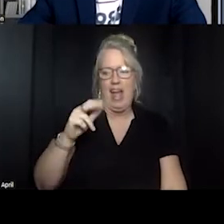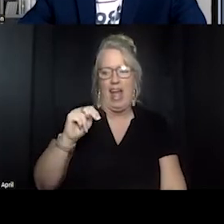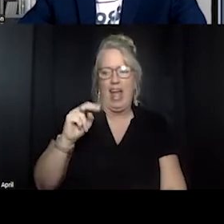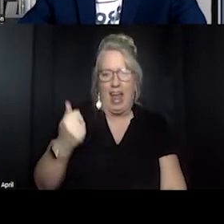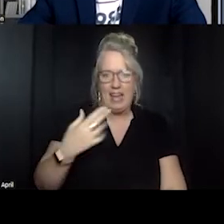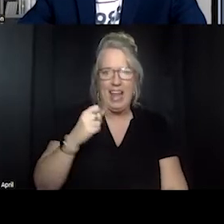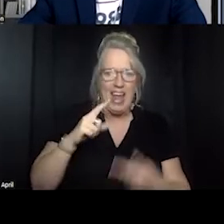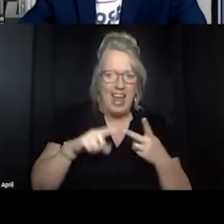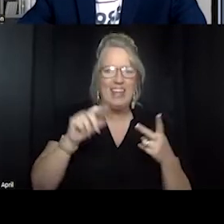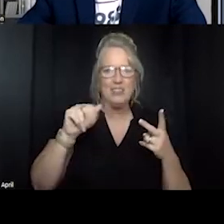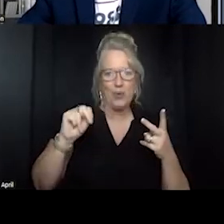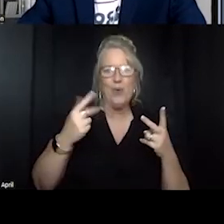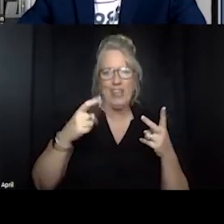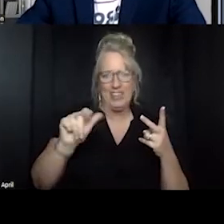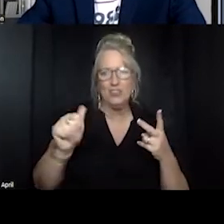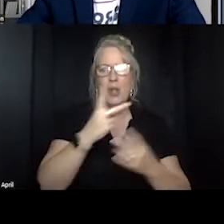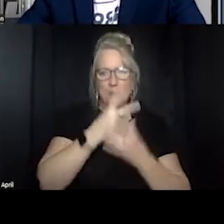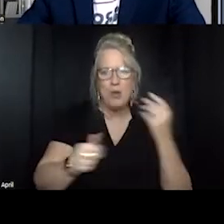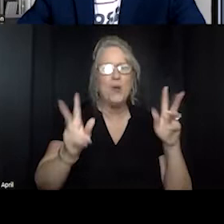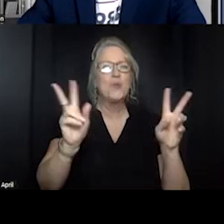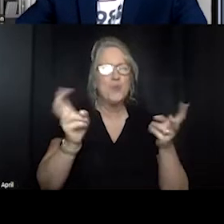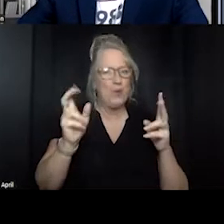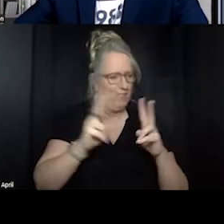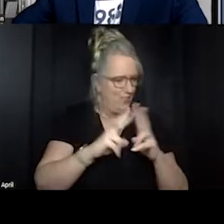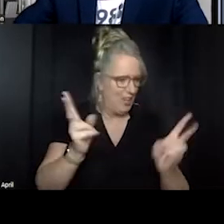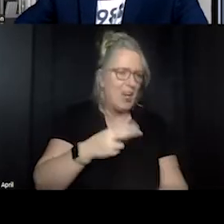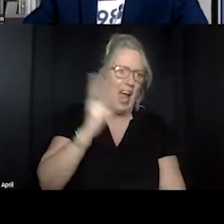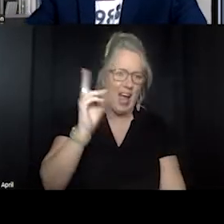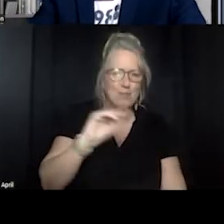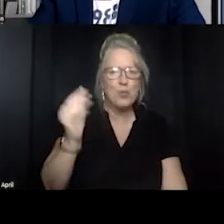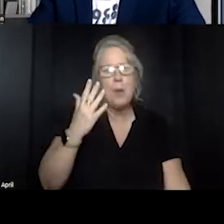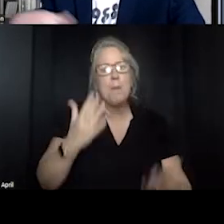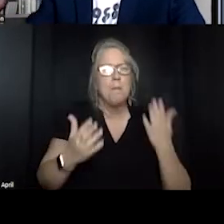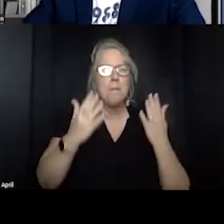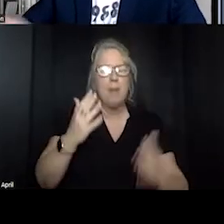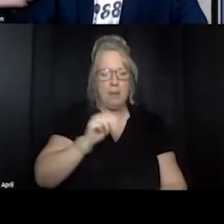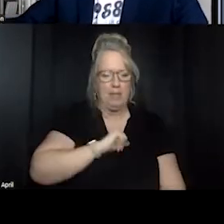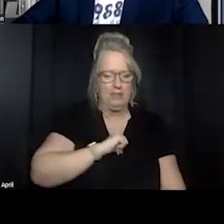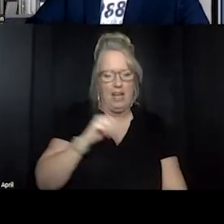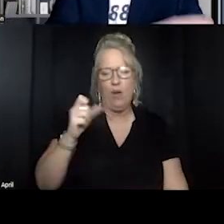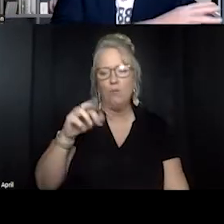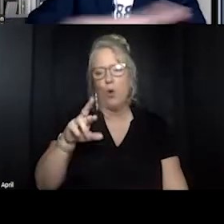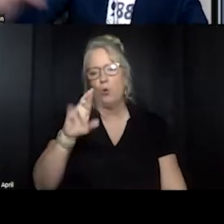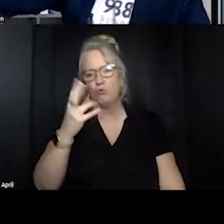ANGELA QUOTED AS VERY, VERY HIGH. MIGHT ME, MARGERY, MYSELF, RICHARD, JOHN, HOST OF OTHER